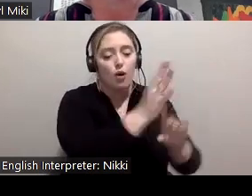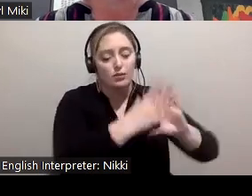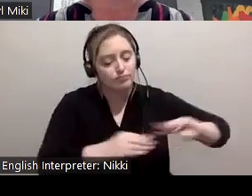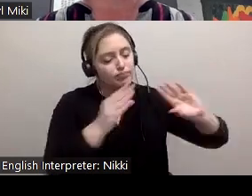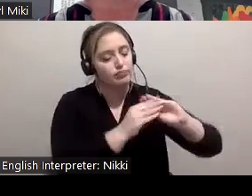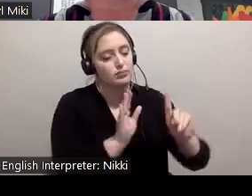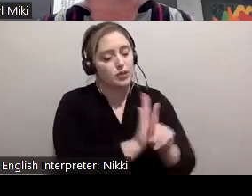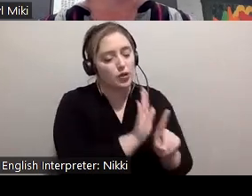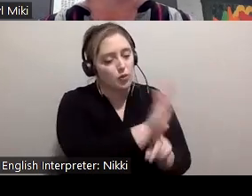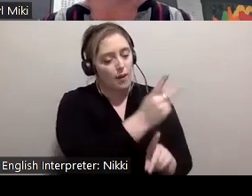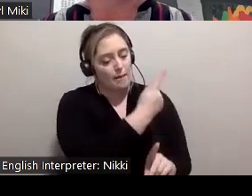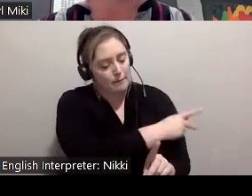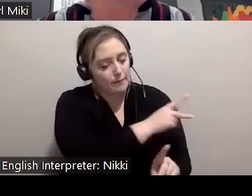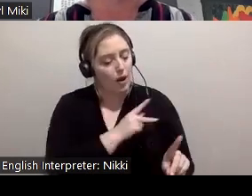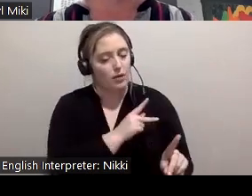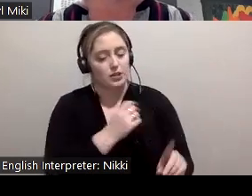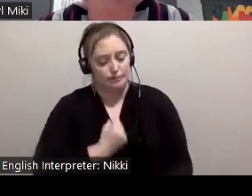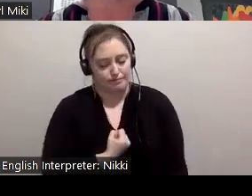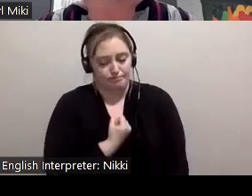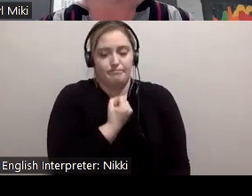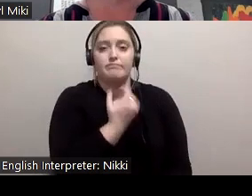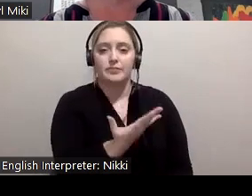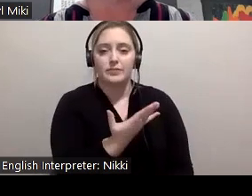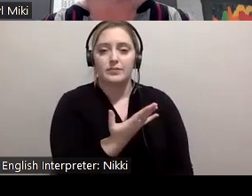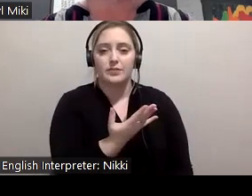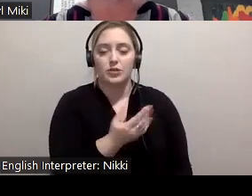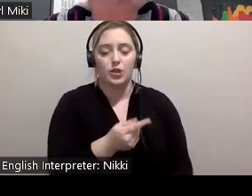telling how how much impact that you have on your